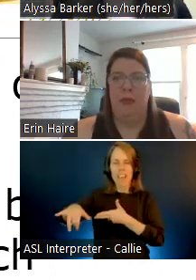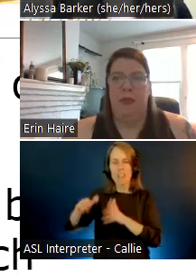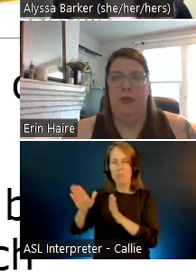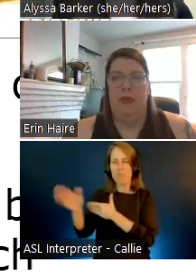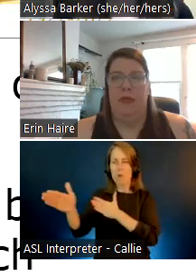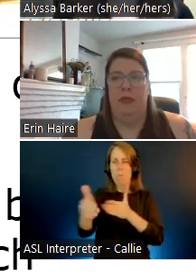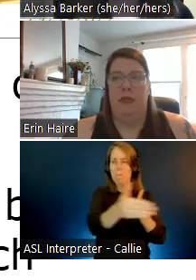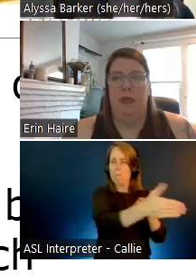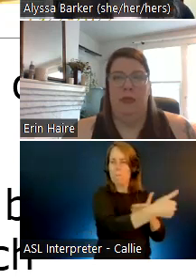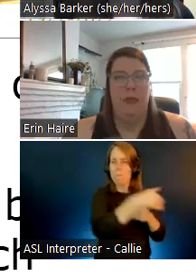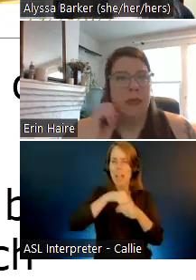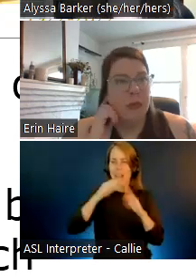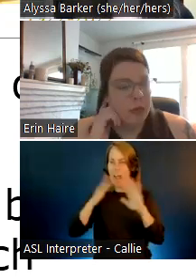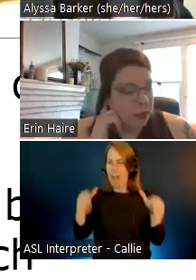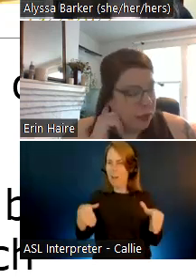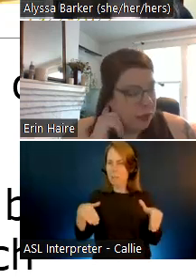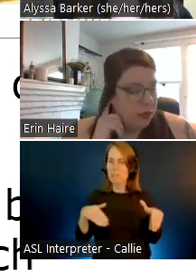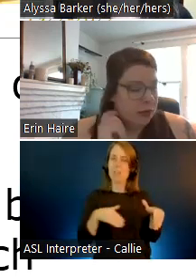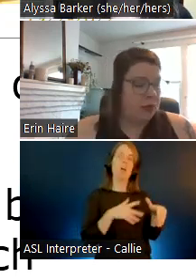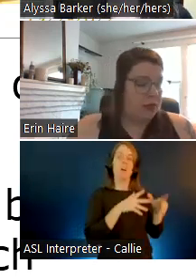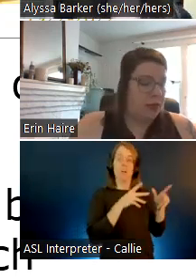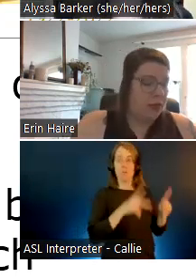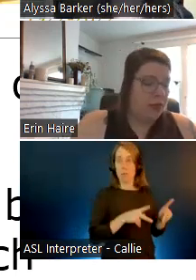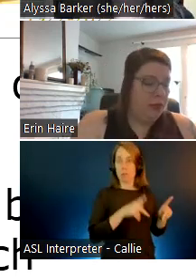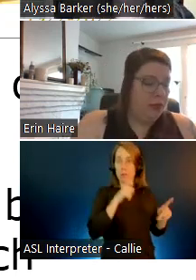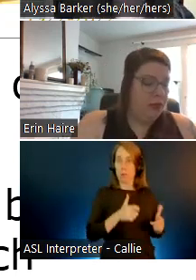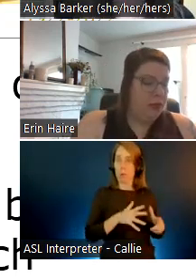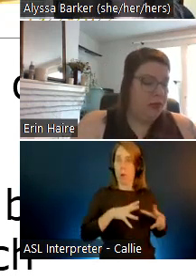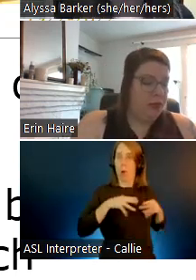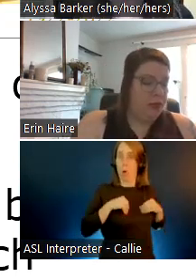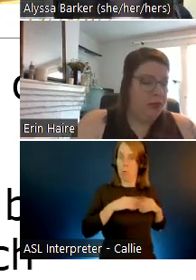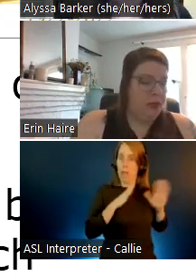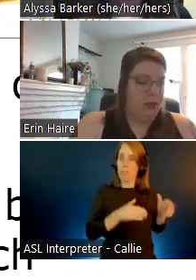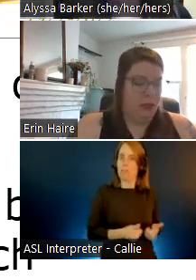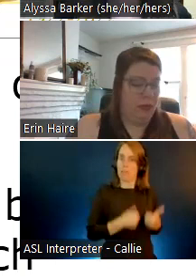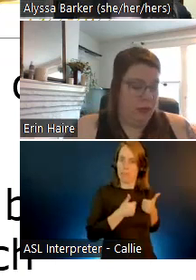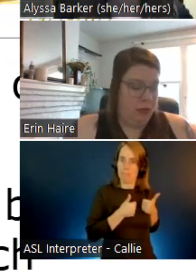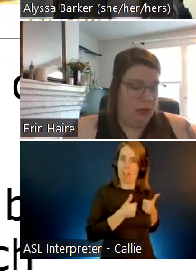in a house that is also occupied by the owner um again that's that's more of a boarding house